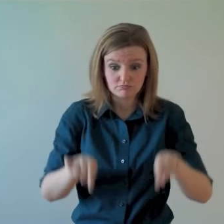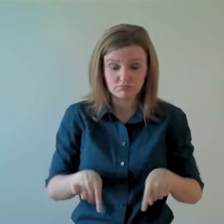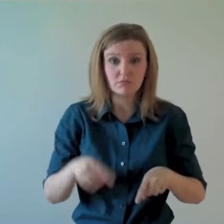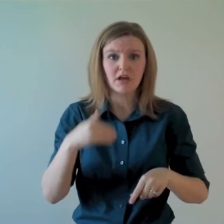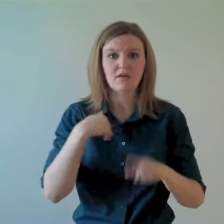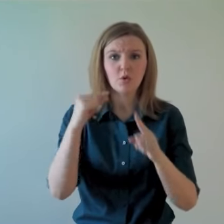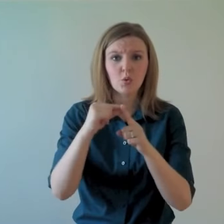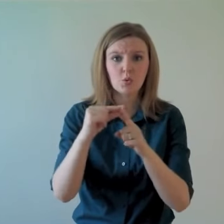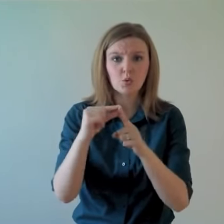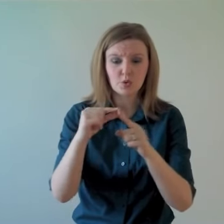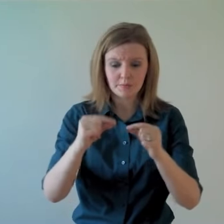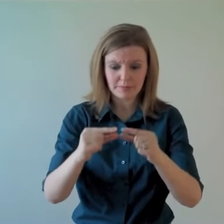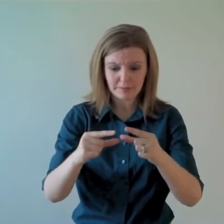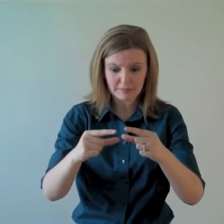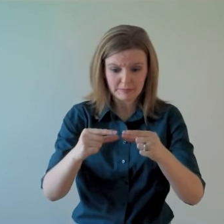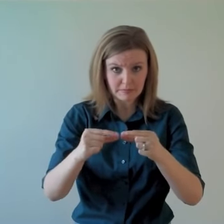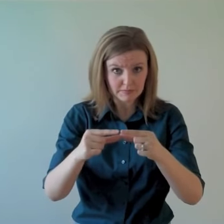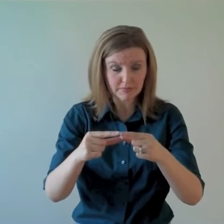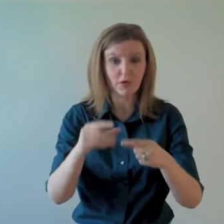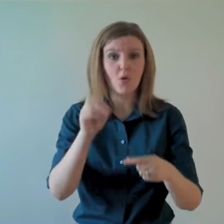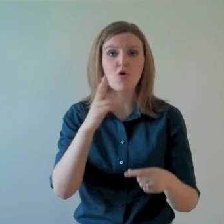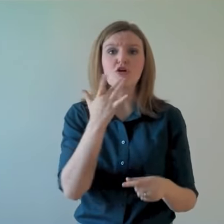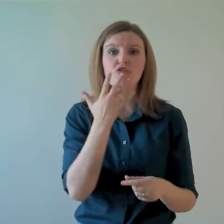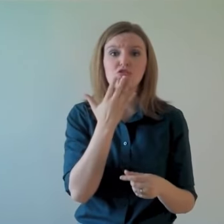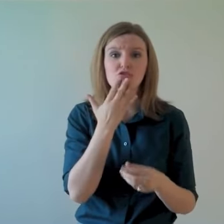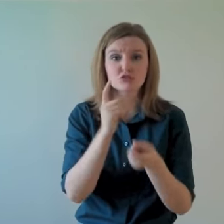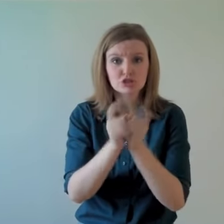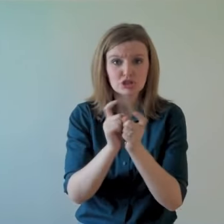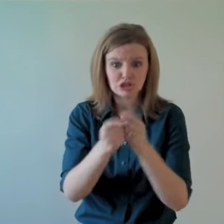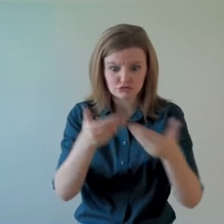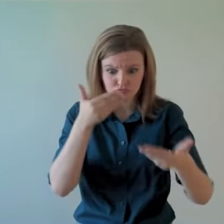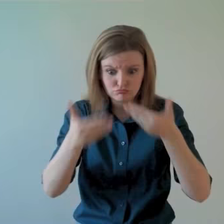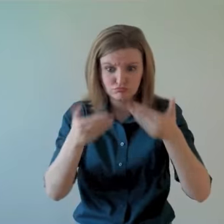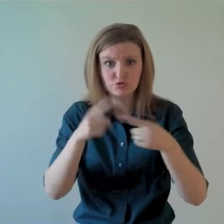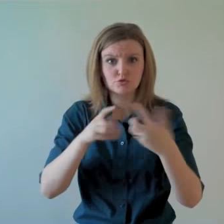The touchscreen monitor is able to make the print larger and smaller as well as